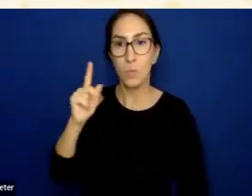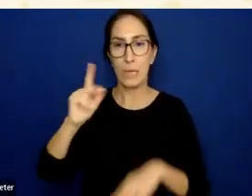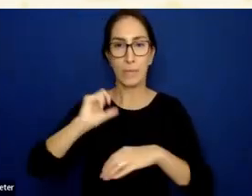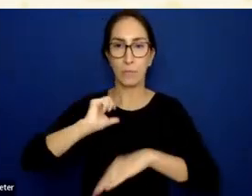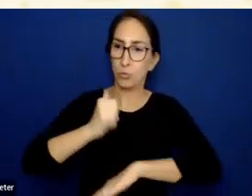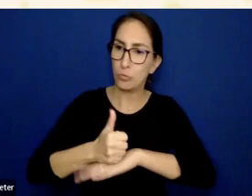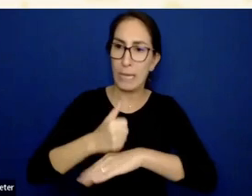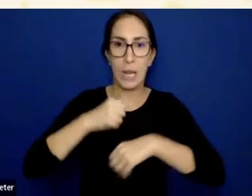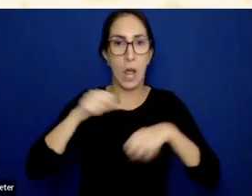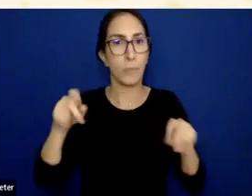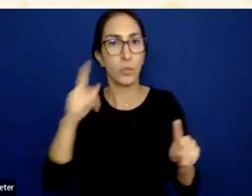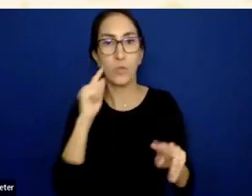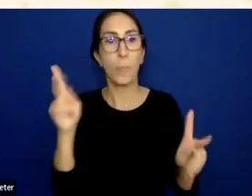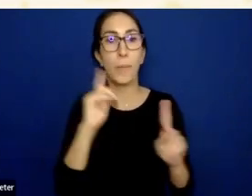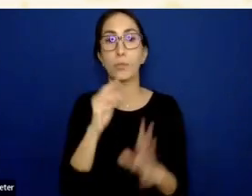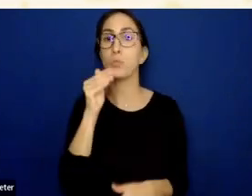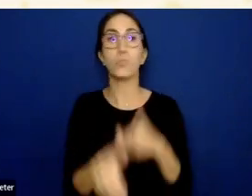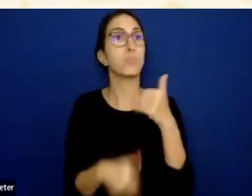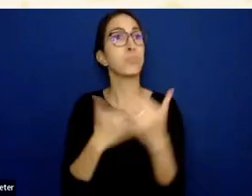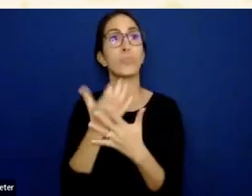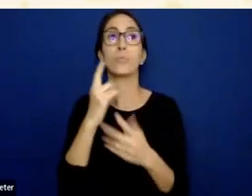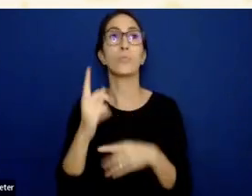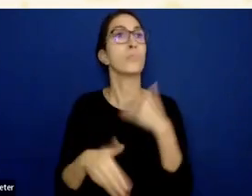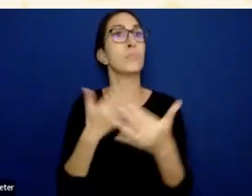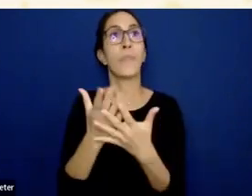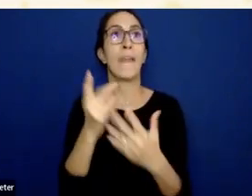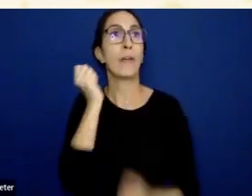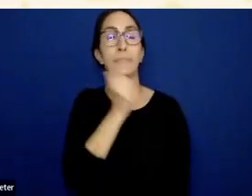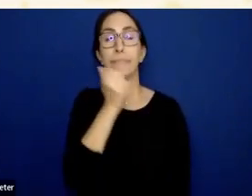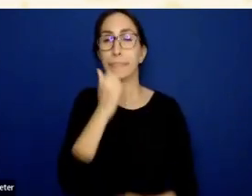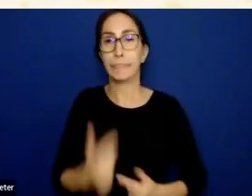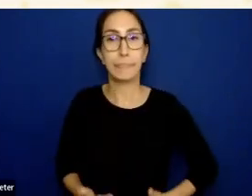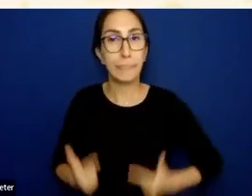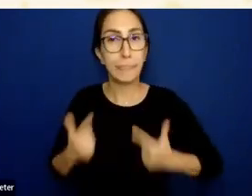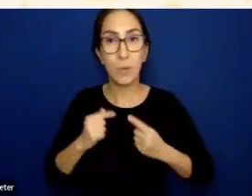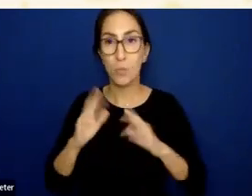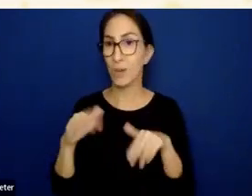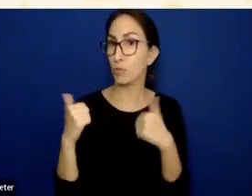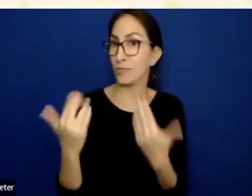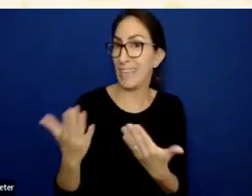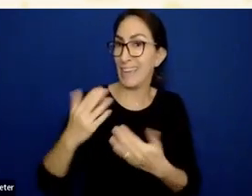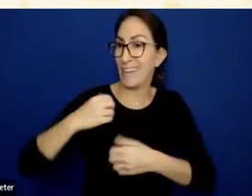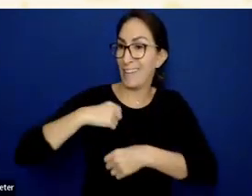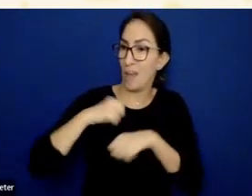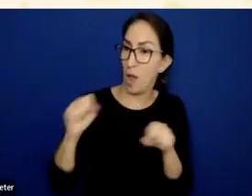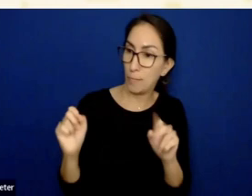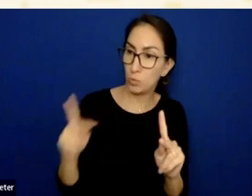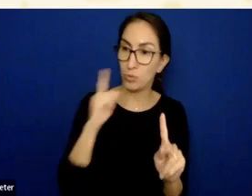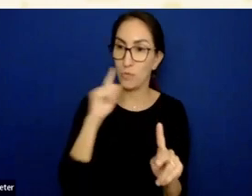as they need, right? We are creating opportunities for people to be informed